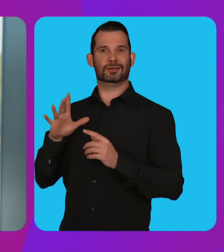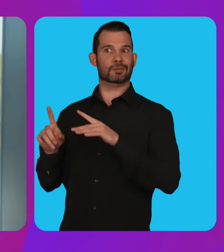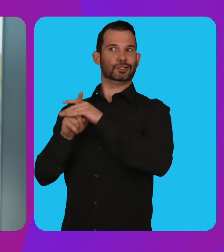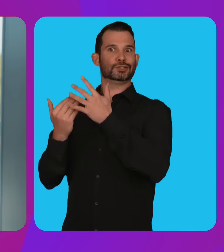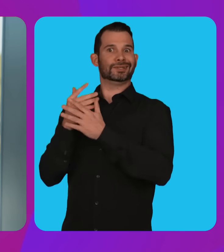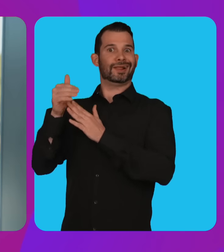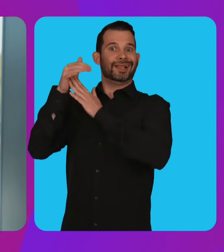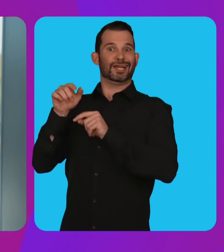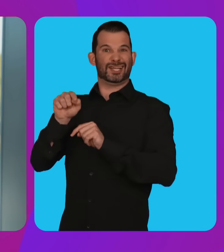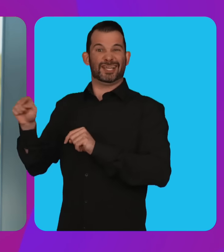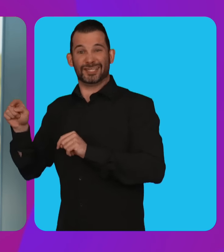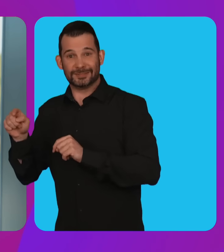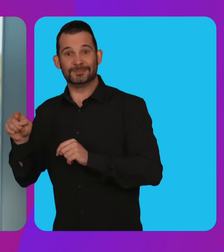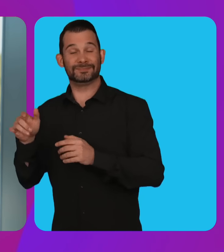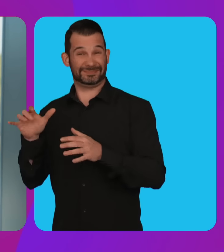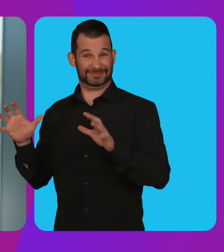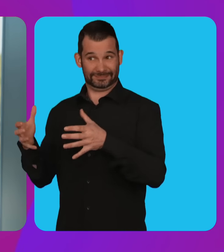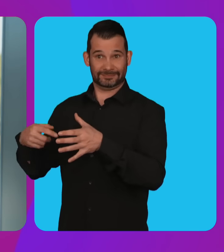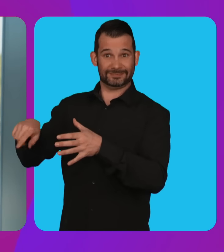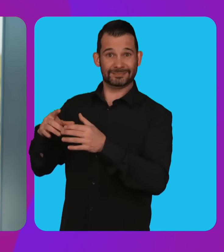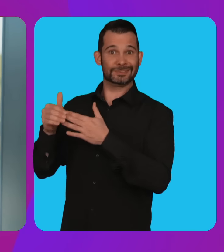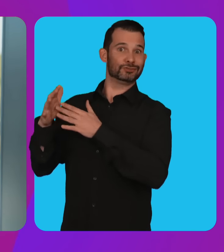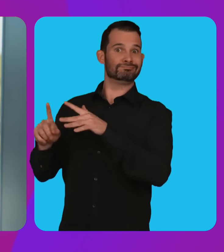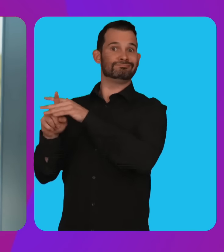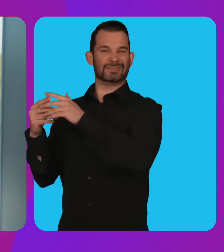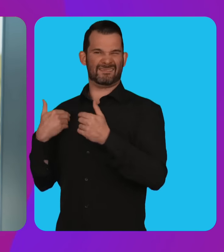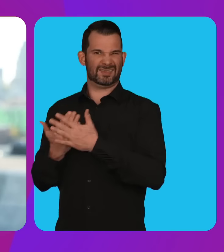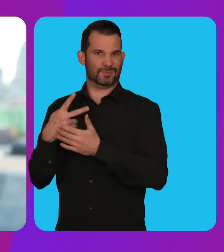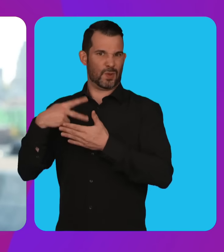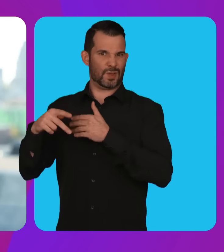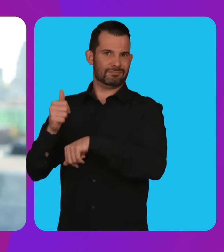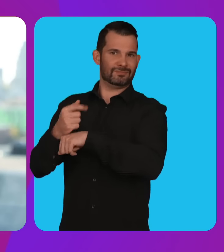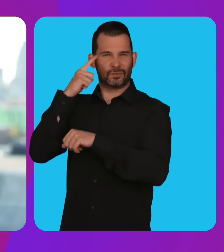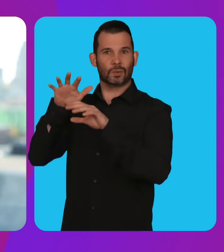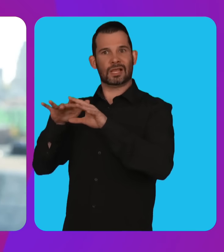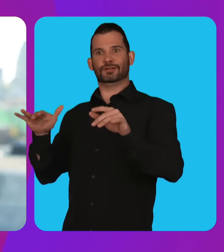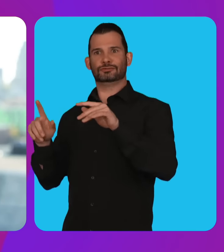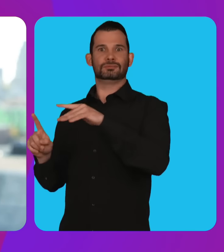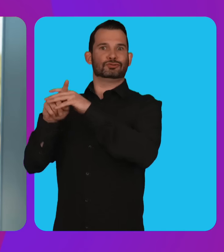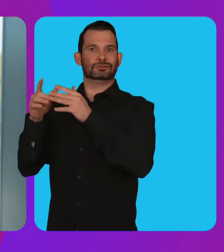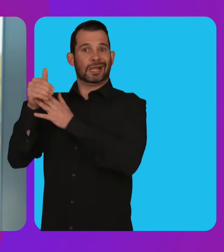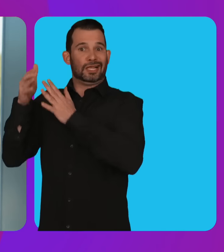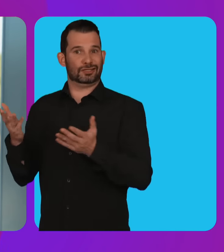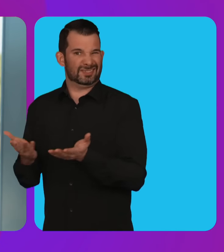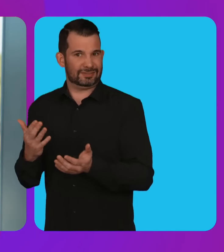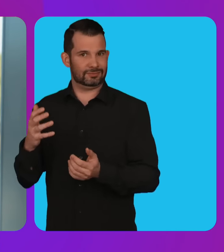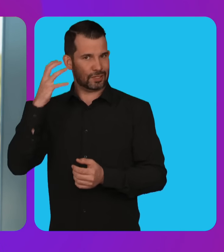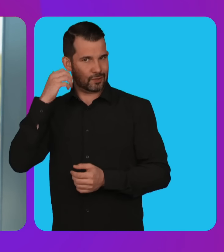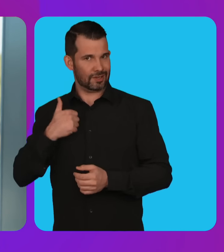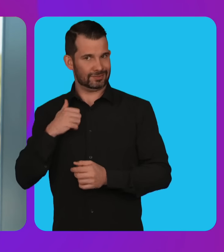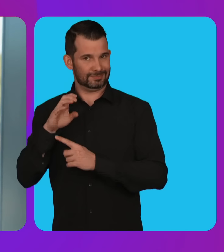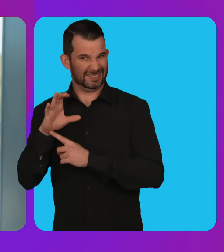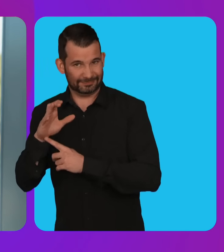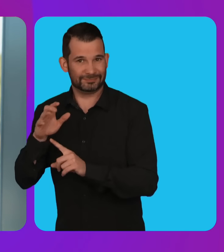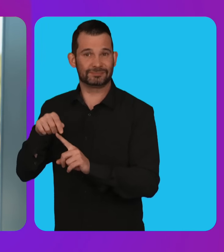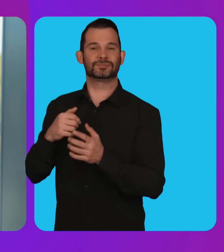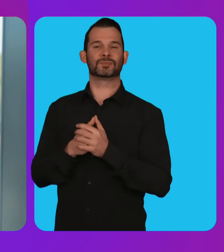with our emerging leaders. We have this program for diverse emerging leaders at CBC/Radio-Canada.